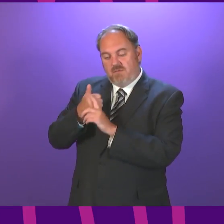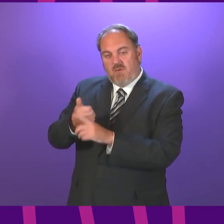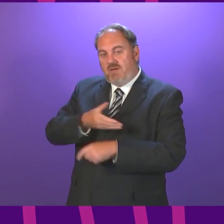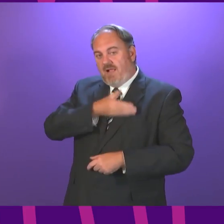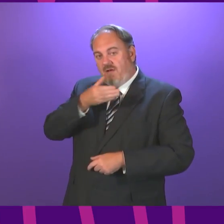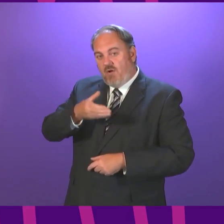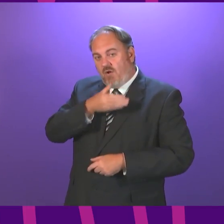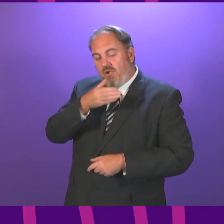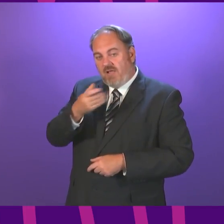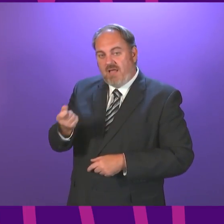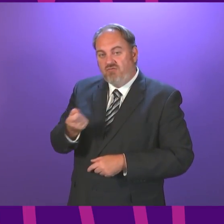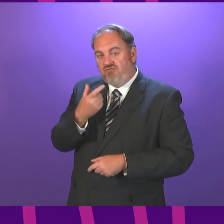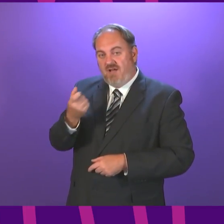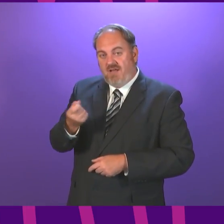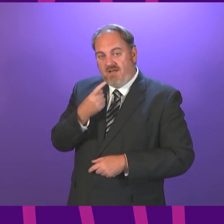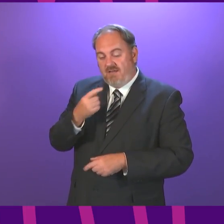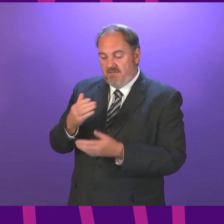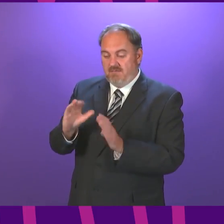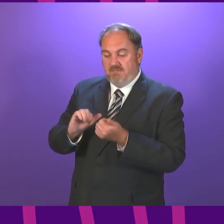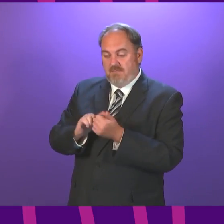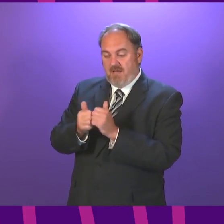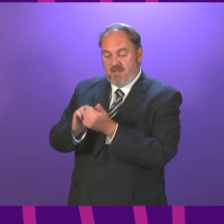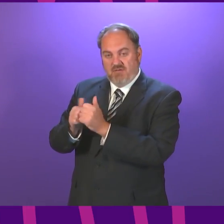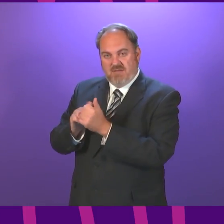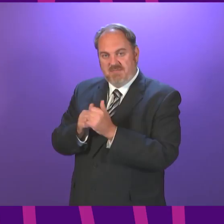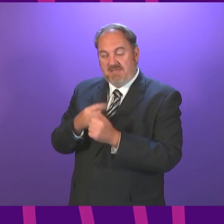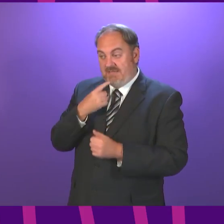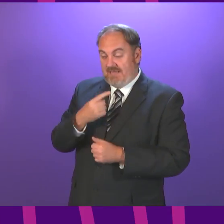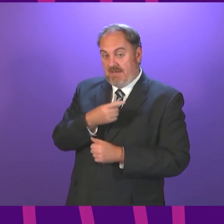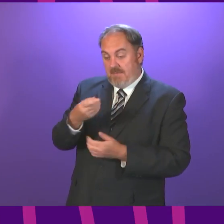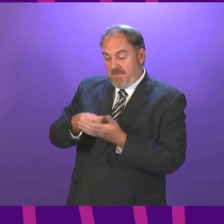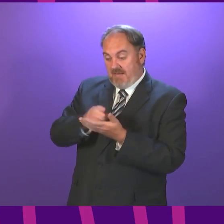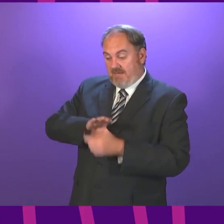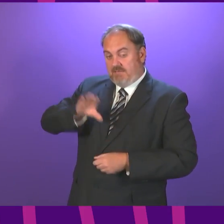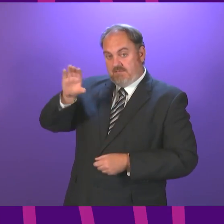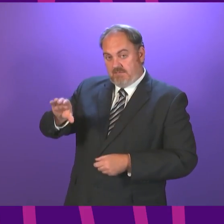been very clear that a proportion of that must be invested in whole-family approaches